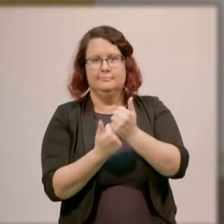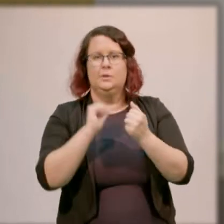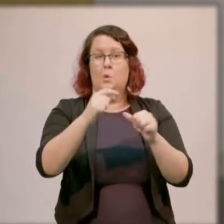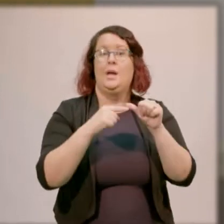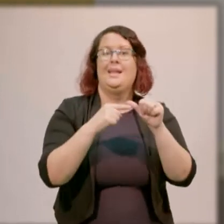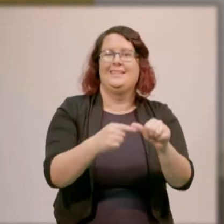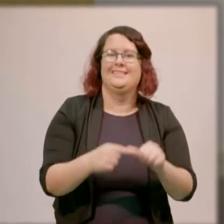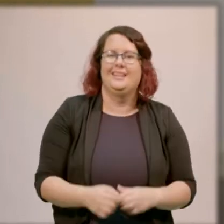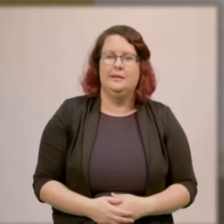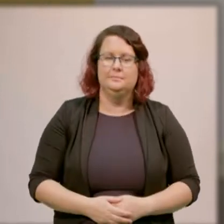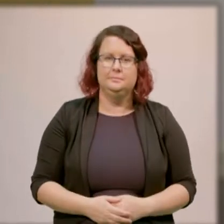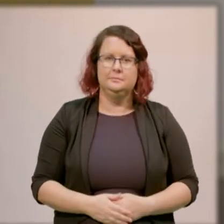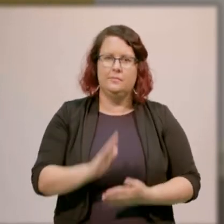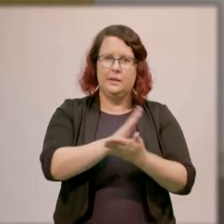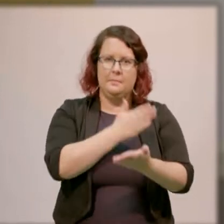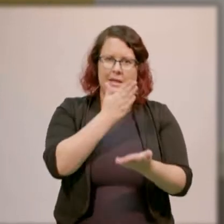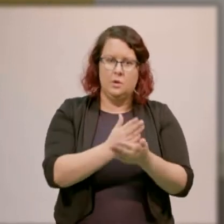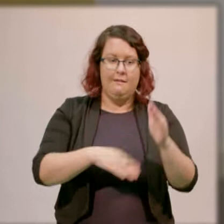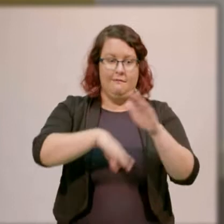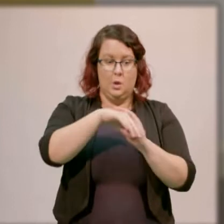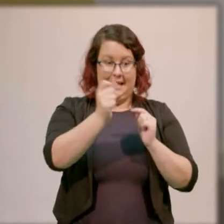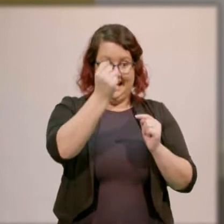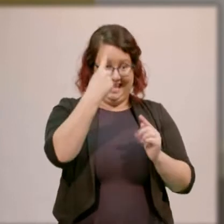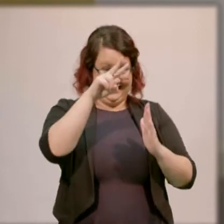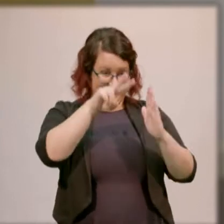Make sure you know exactly what the question is asking you,